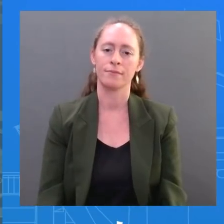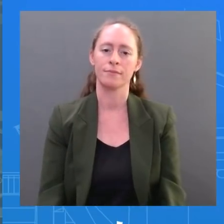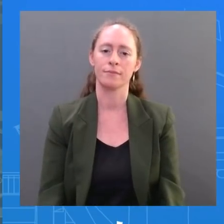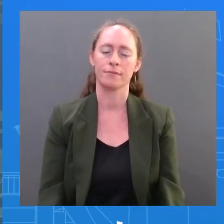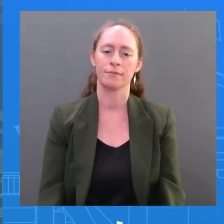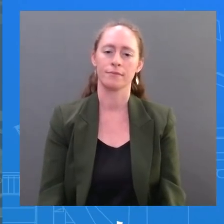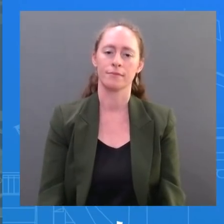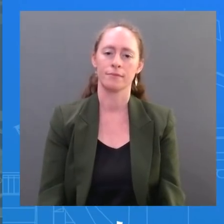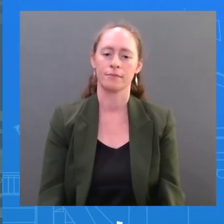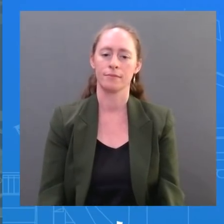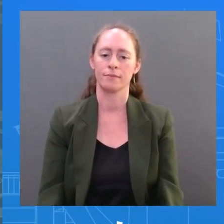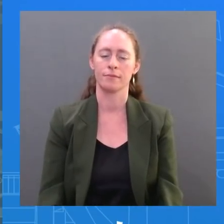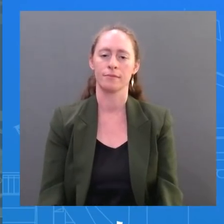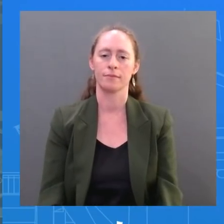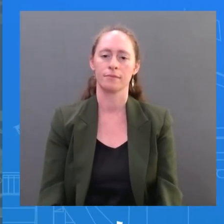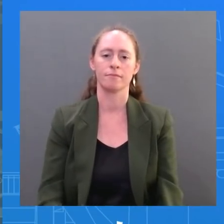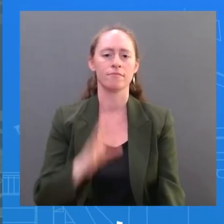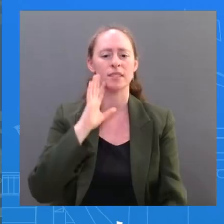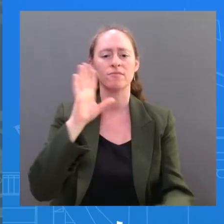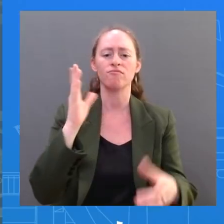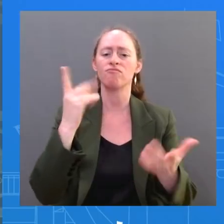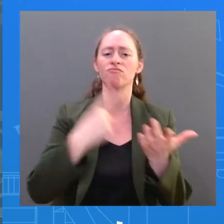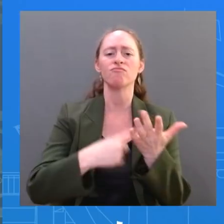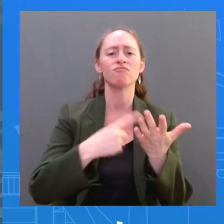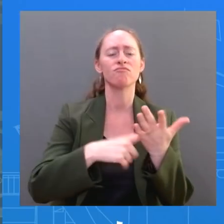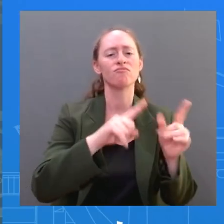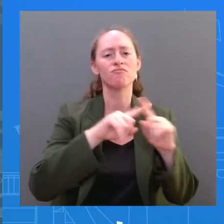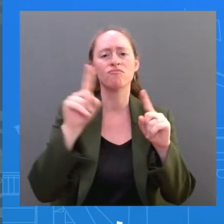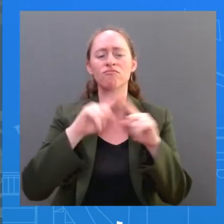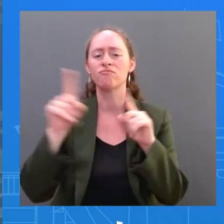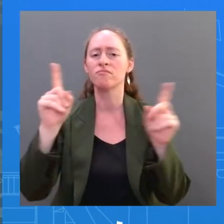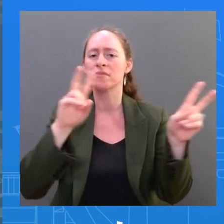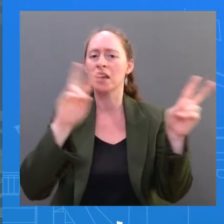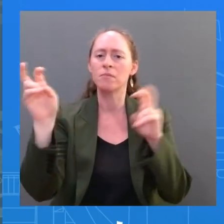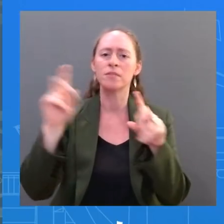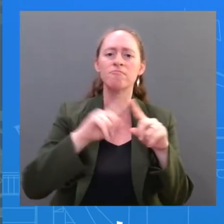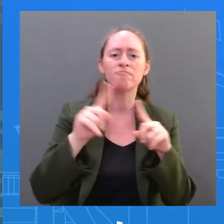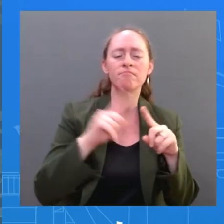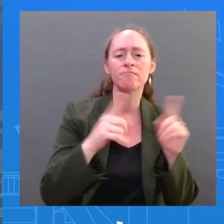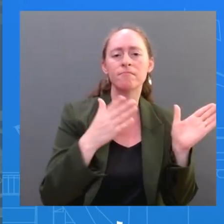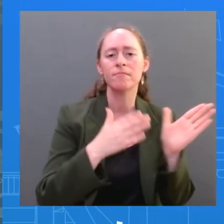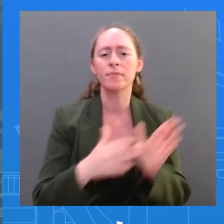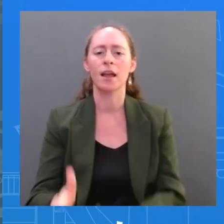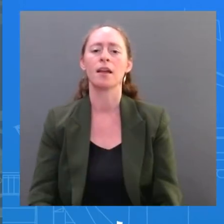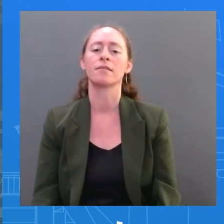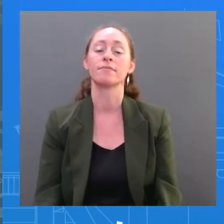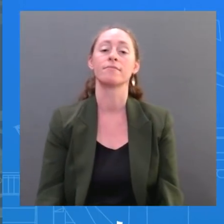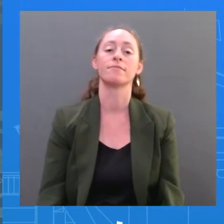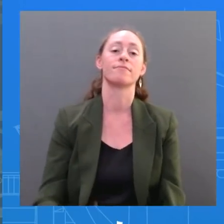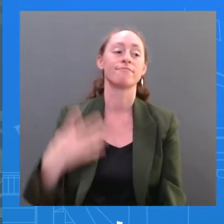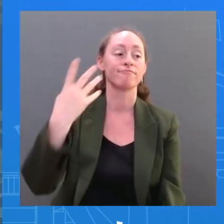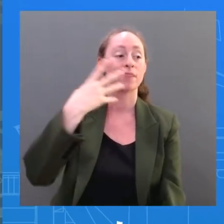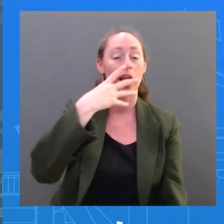including joint efforts on migration, food security, and economic opportunity. And so the President looks forward